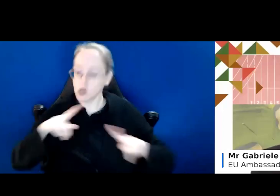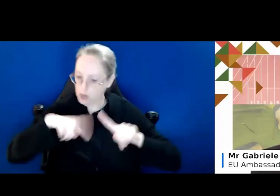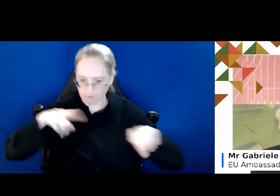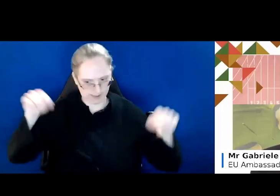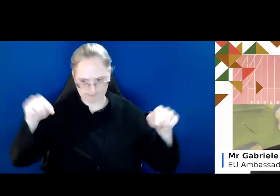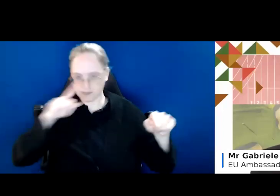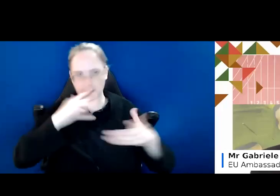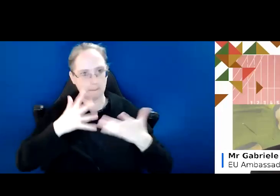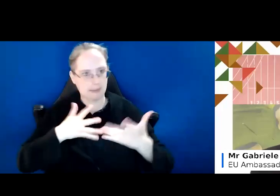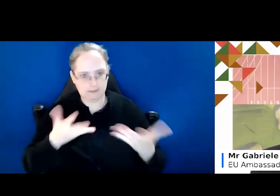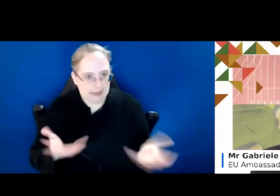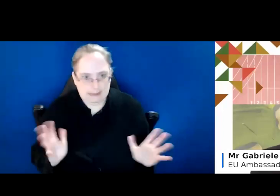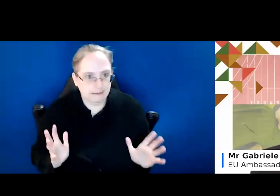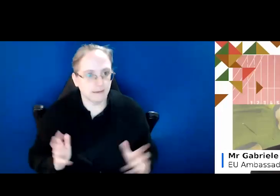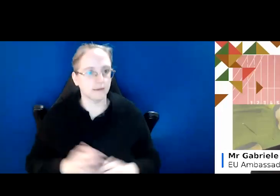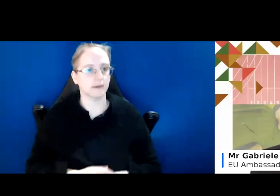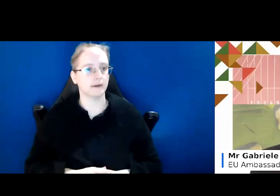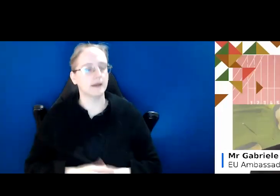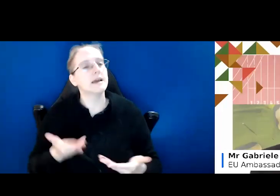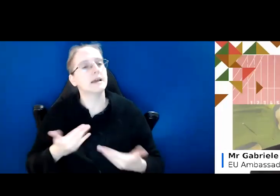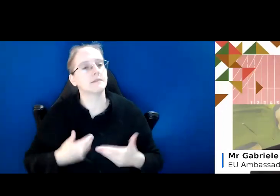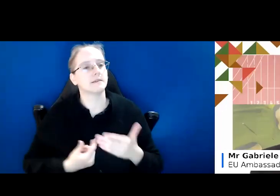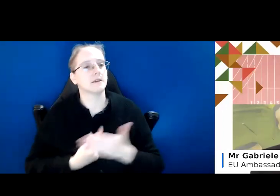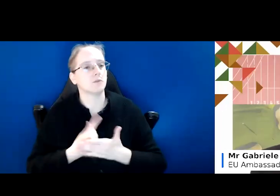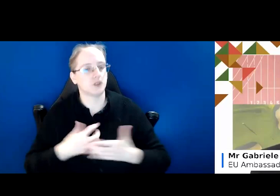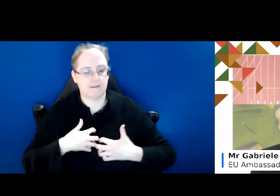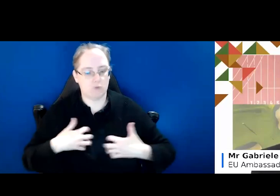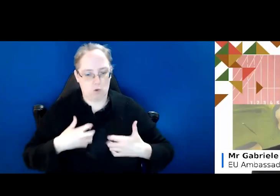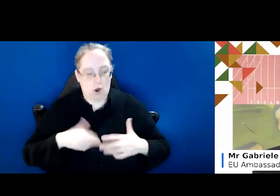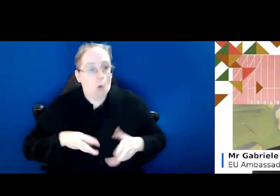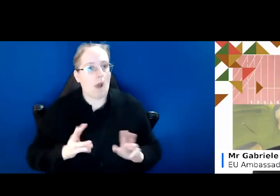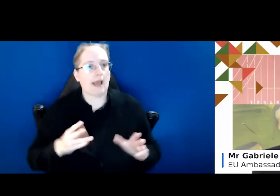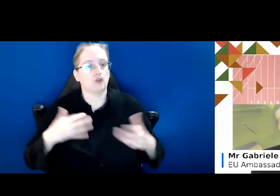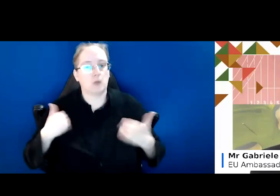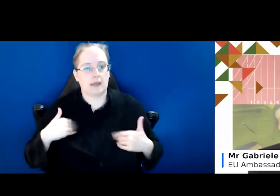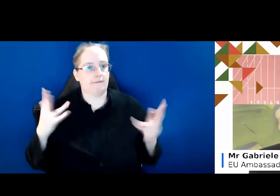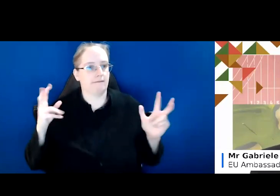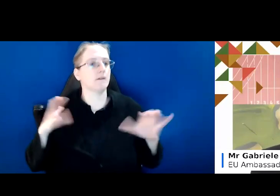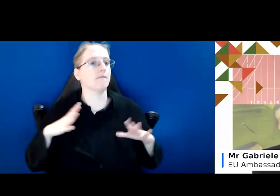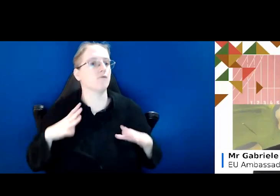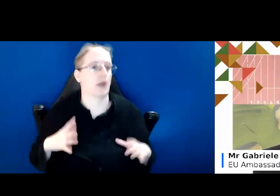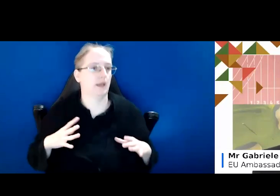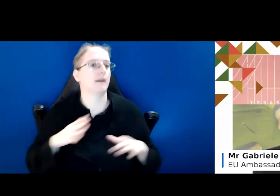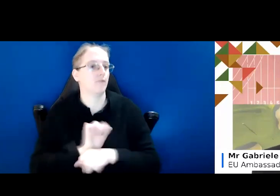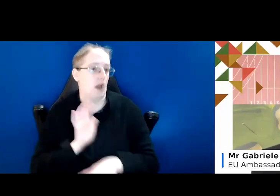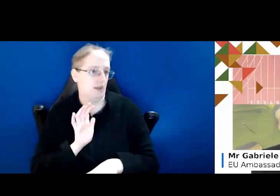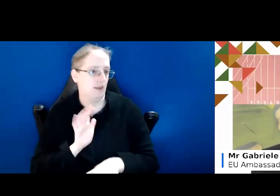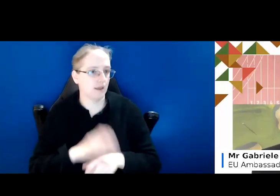And it provides us with a framework to live freely. And if you allow me, after all, Olympics were born in Europe,